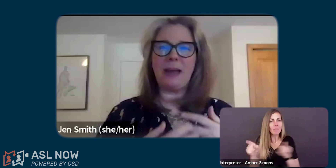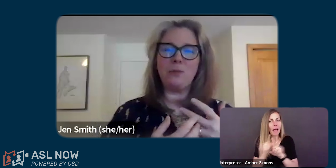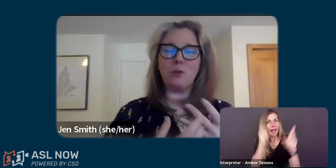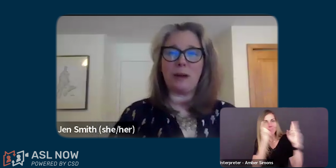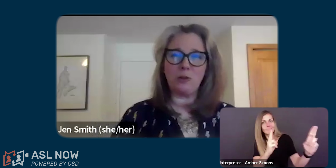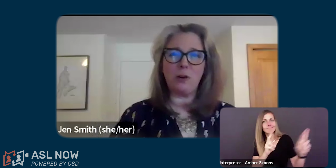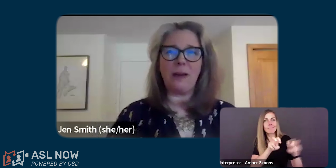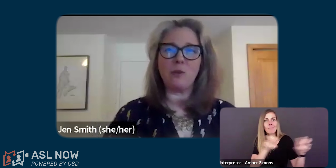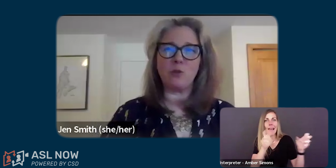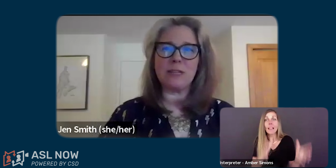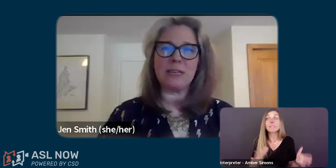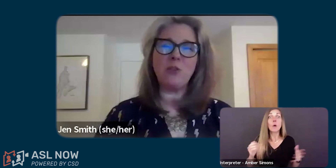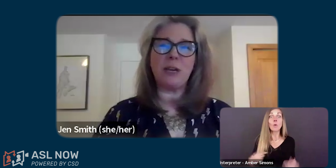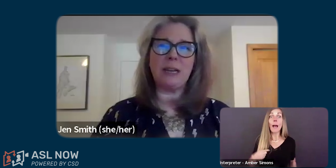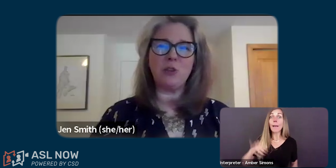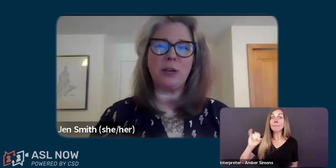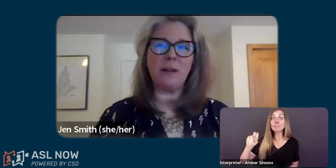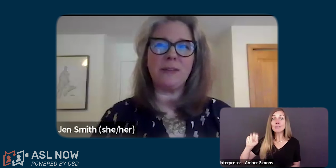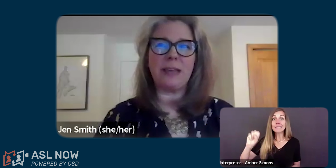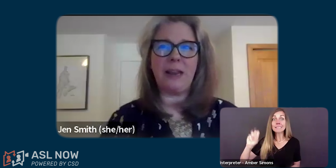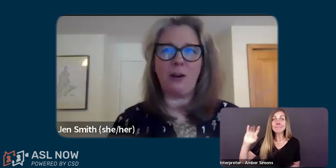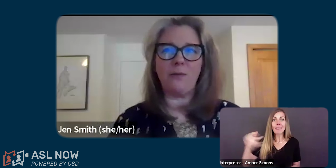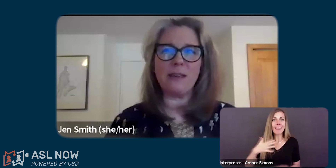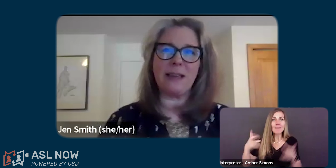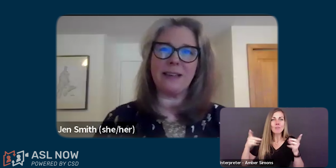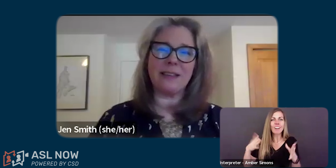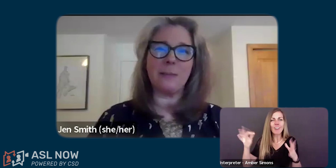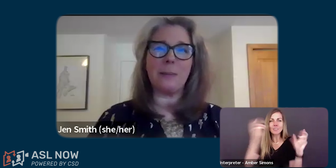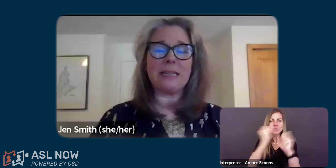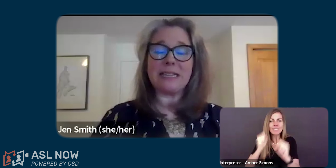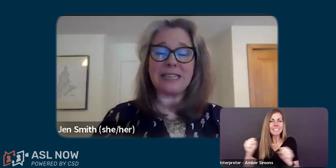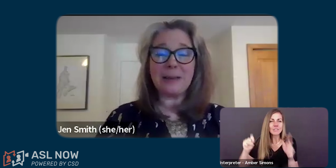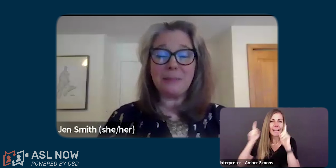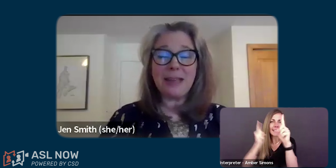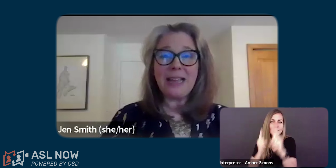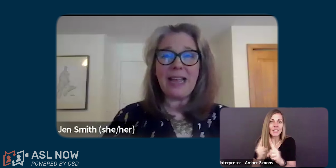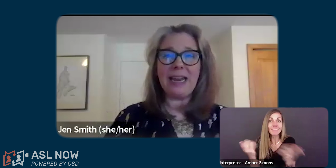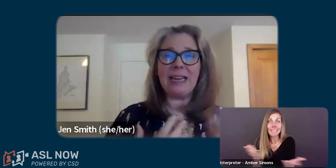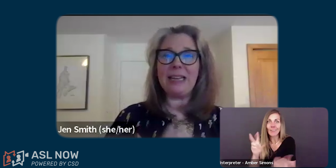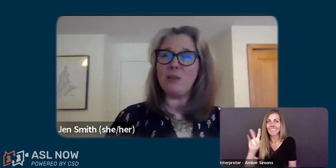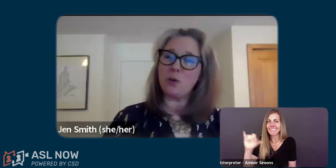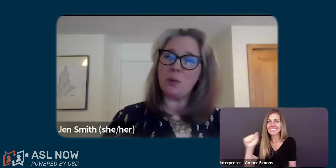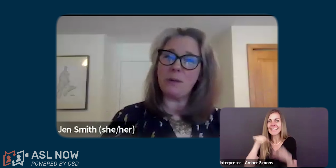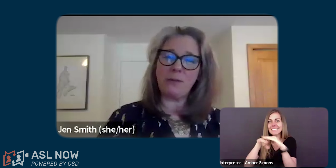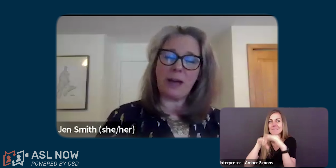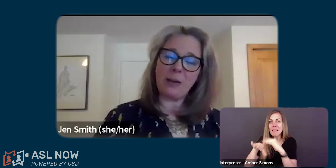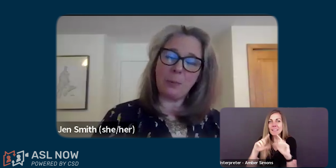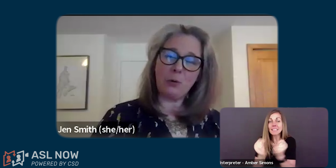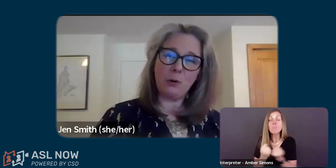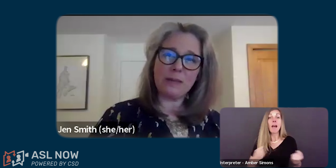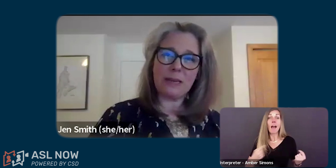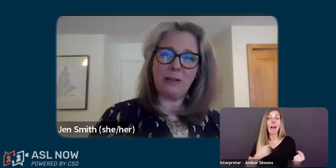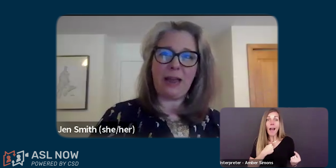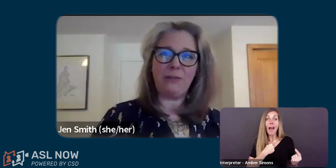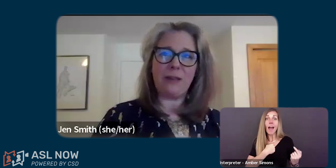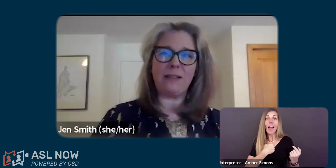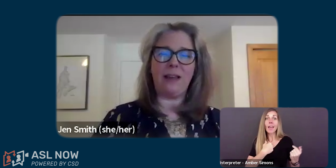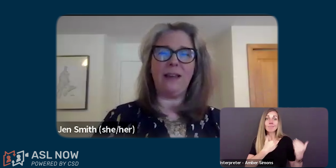I'm director of Strategic Initiatives in our Visa Accessibility Team, and I lead two of our viable groups here at VISA.